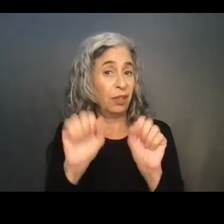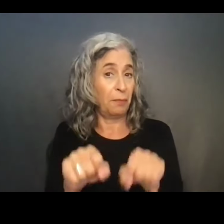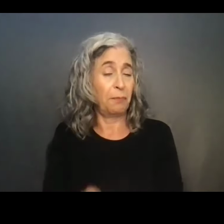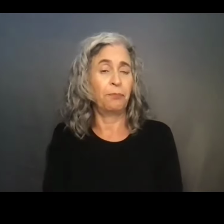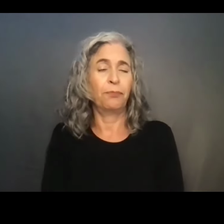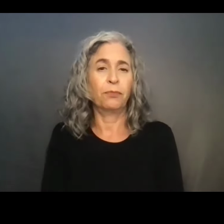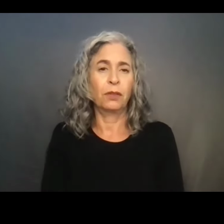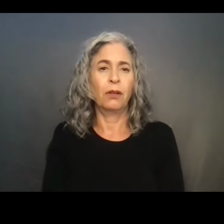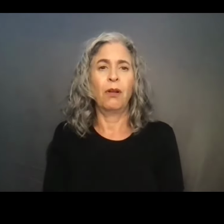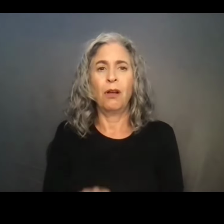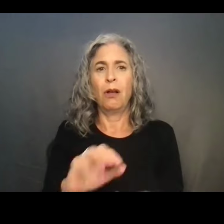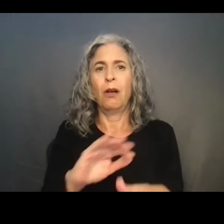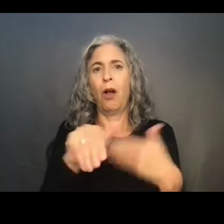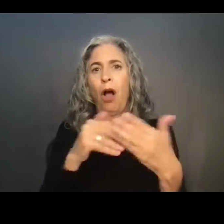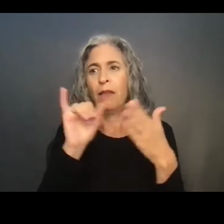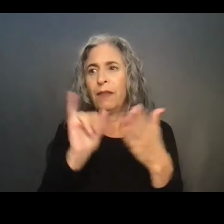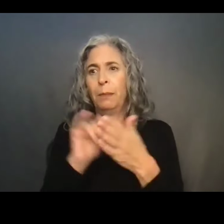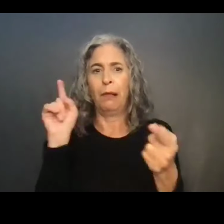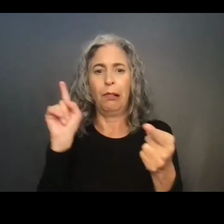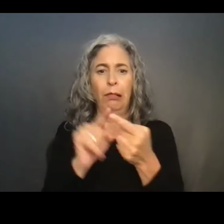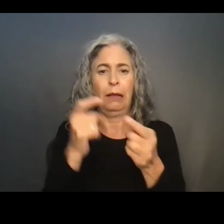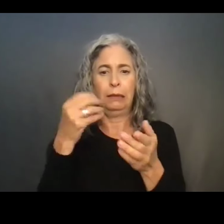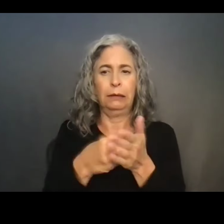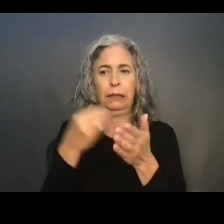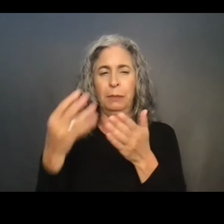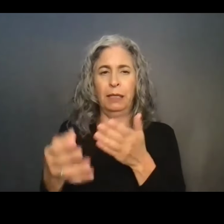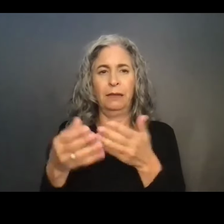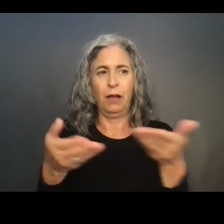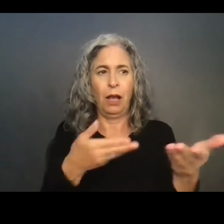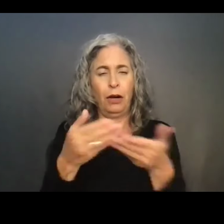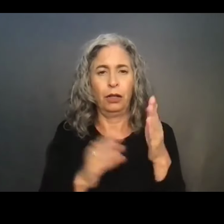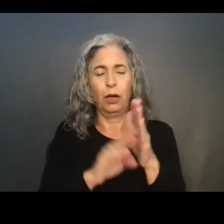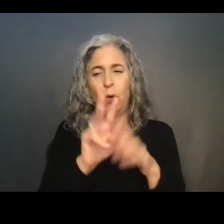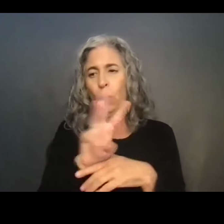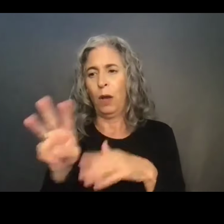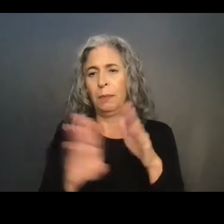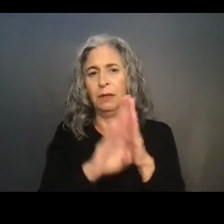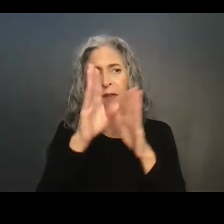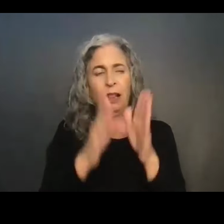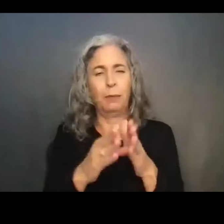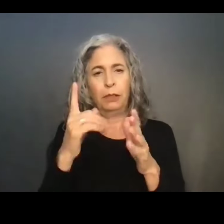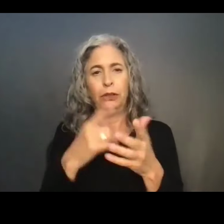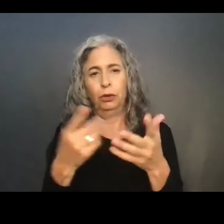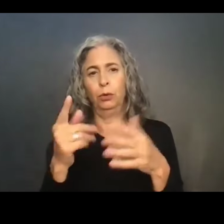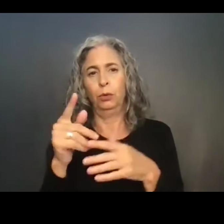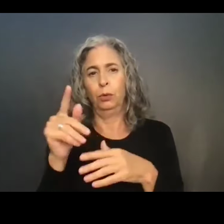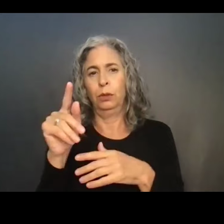of that would be probably less expensive like hiring a developer to deploy a peer